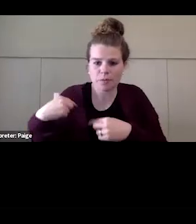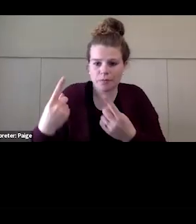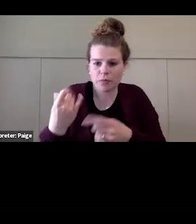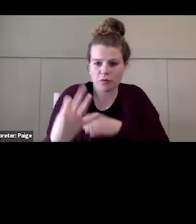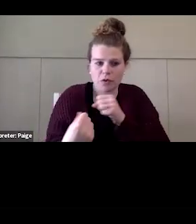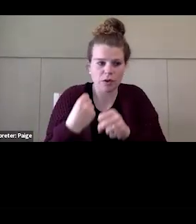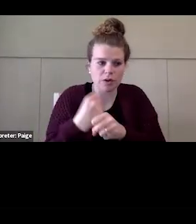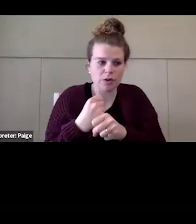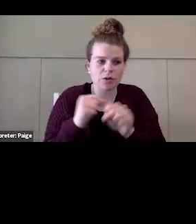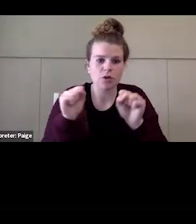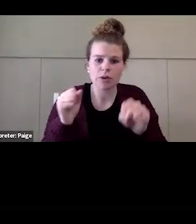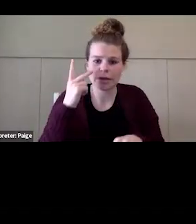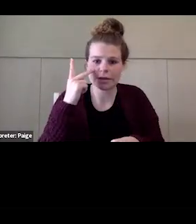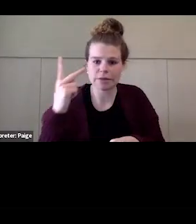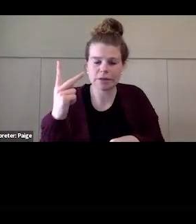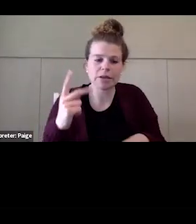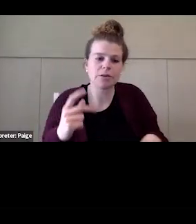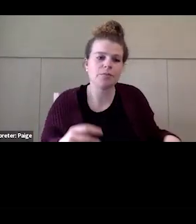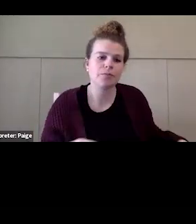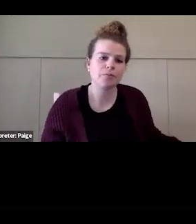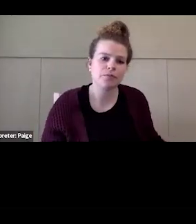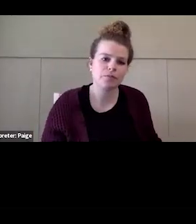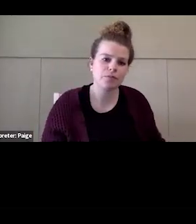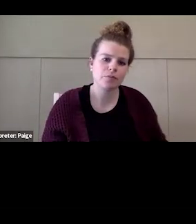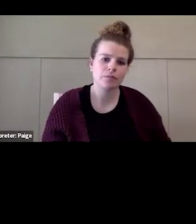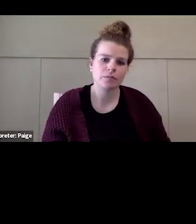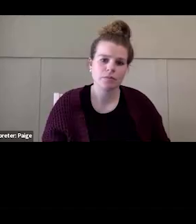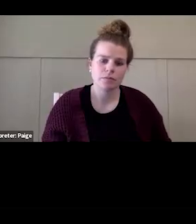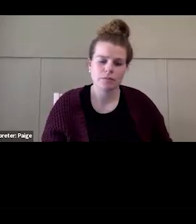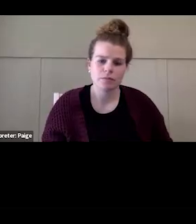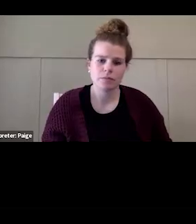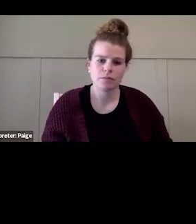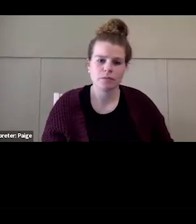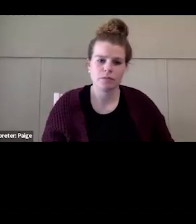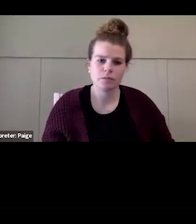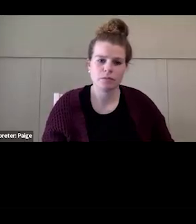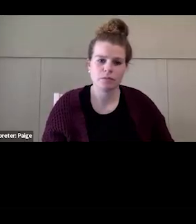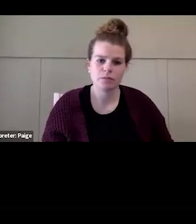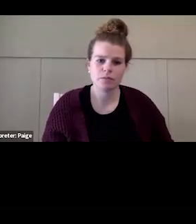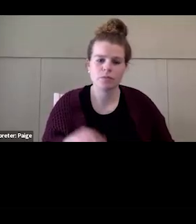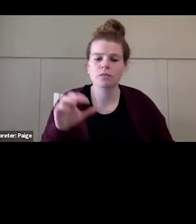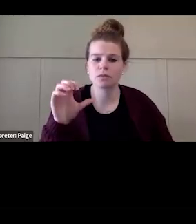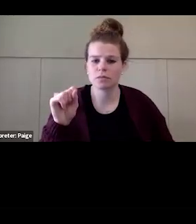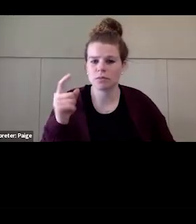As you can see, we've had a steady increase. What the STAR-eligible means,